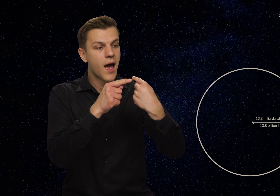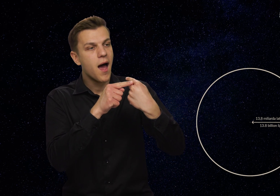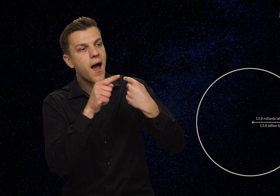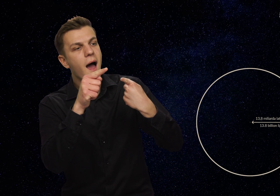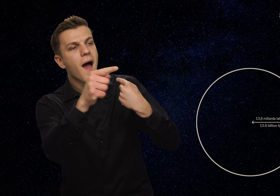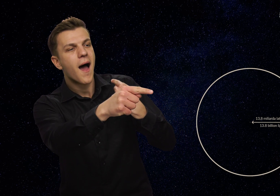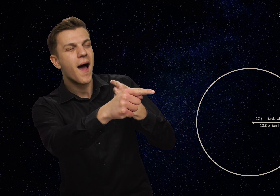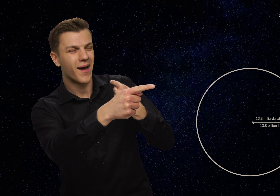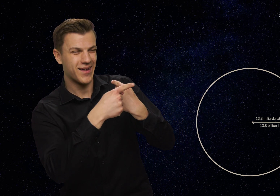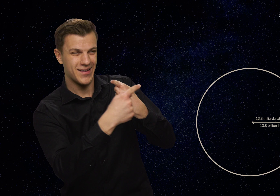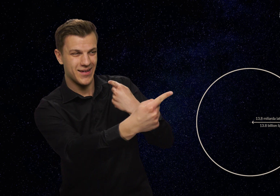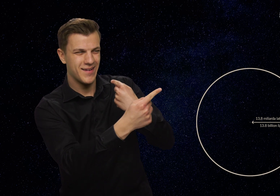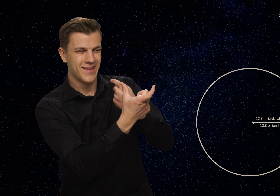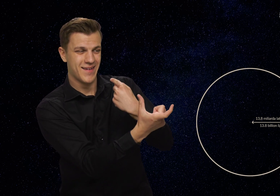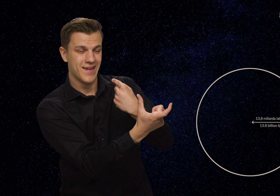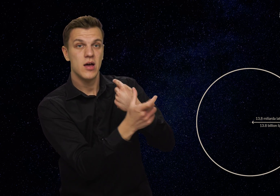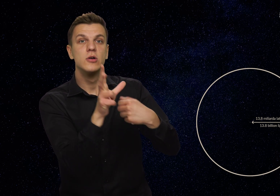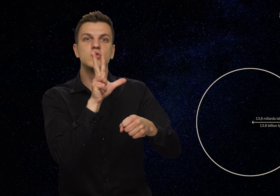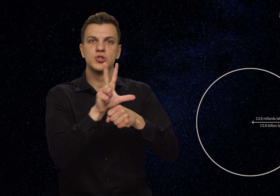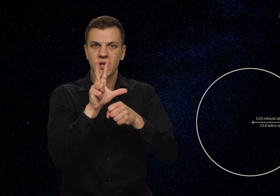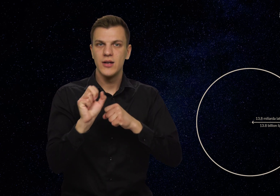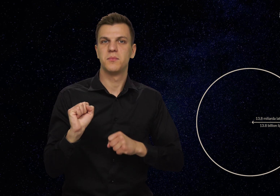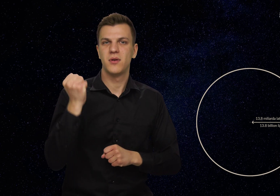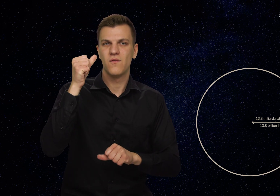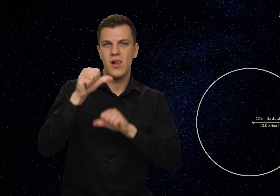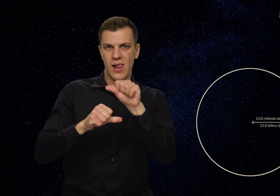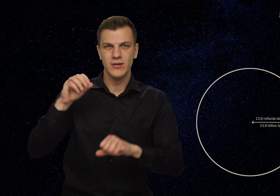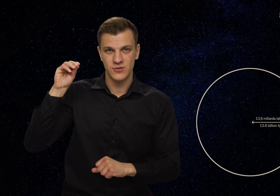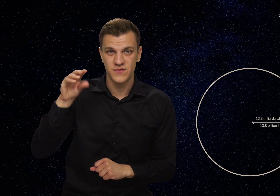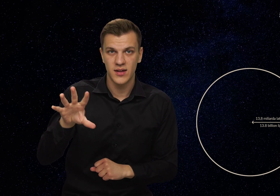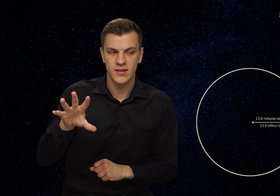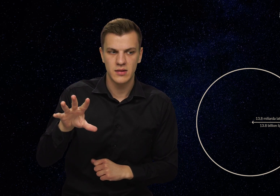are more than 13 billion light years,